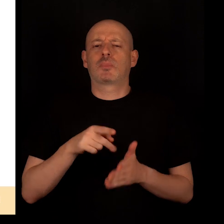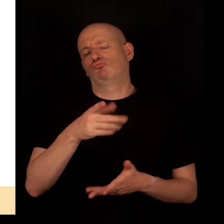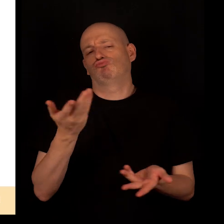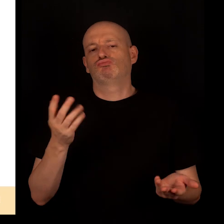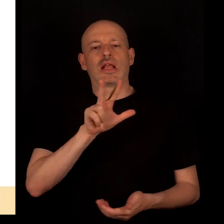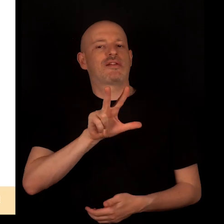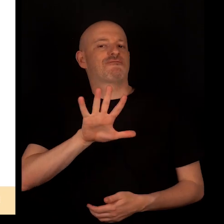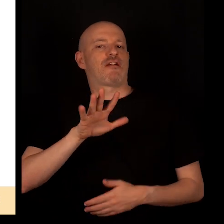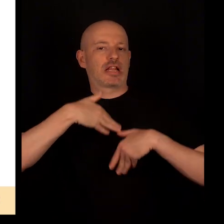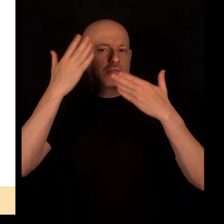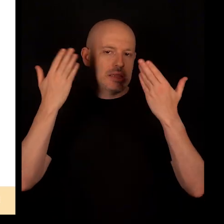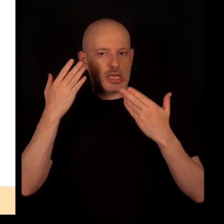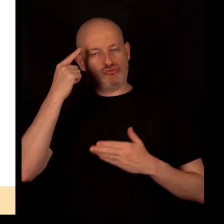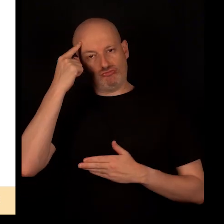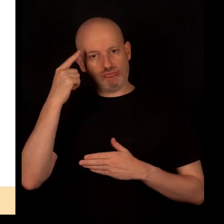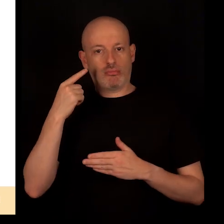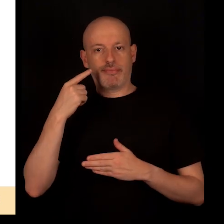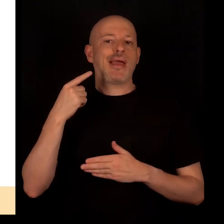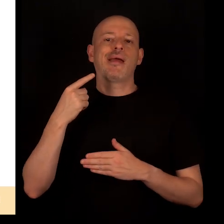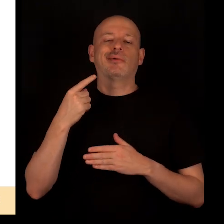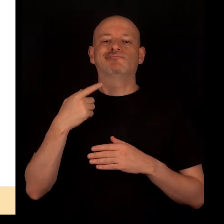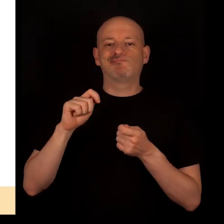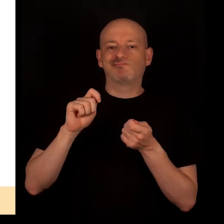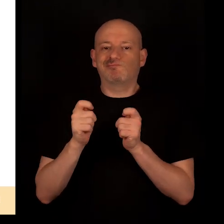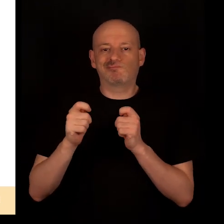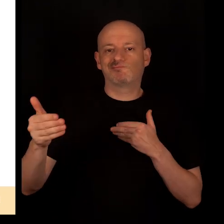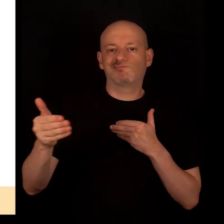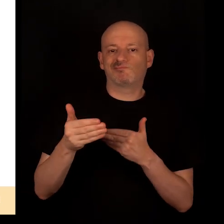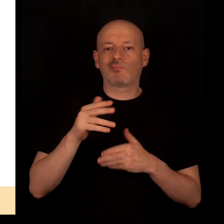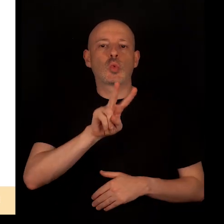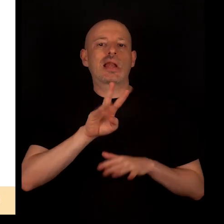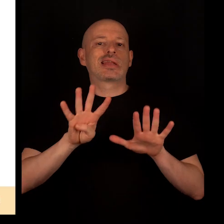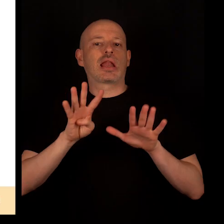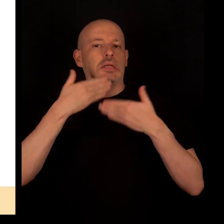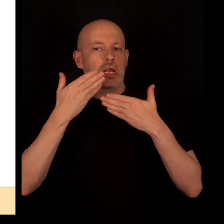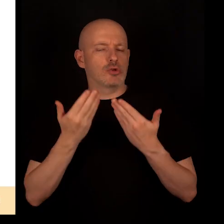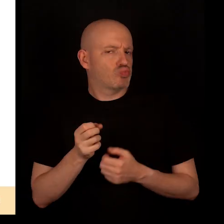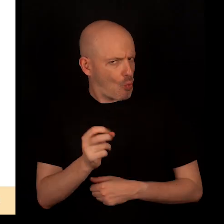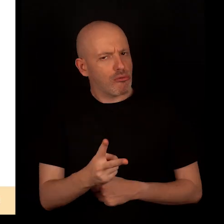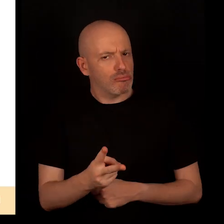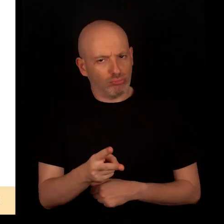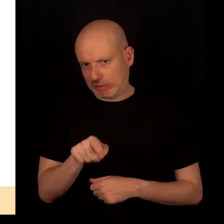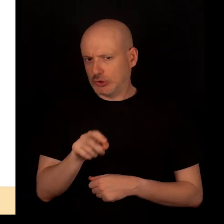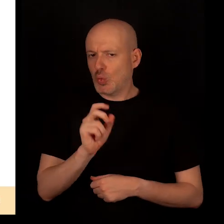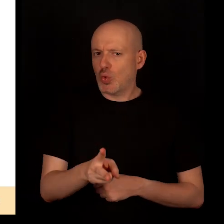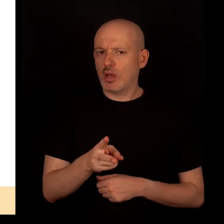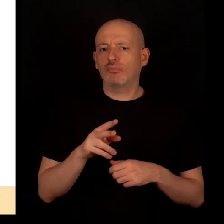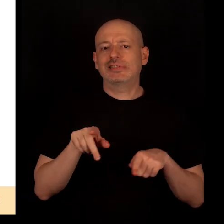So if you said “I'm doing a residency for 35 days” but in the end “they're coming here 29 days”, this is OK.